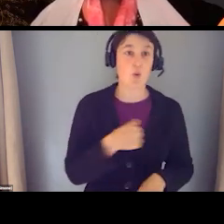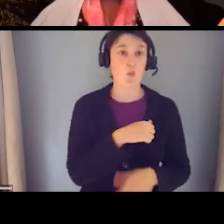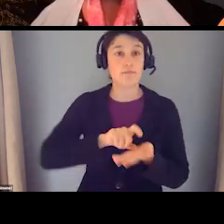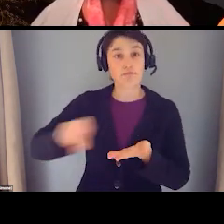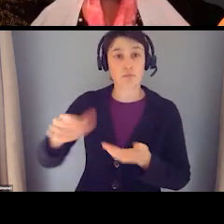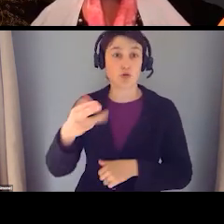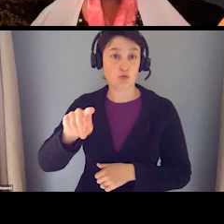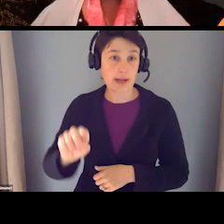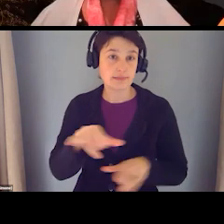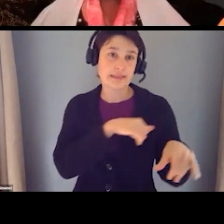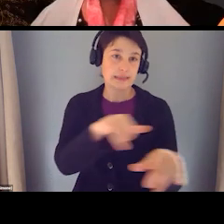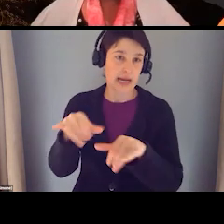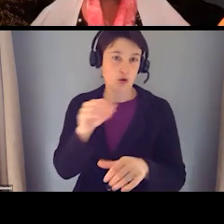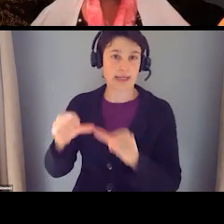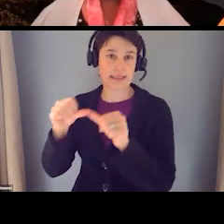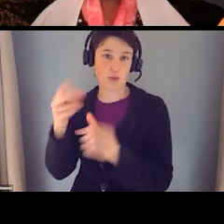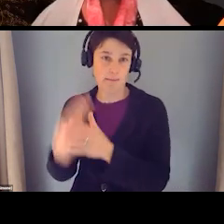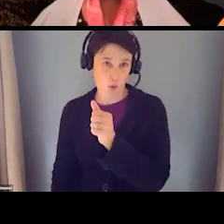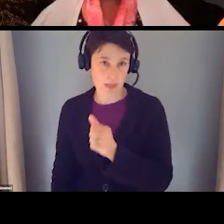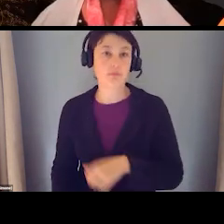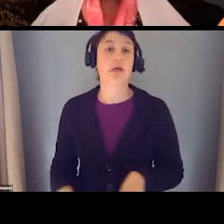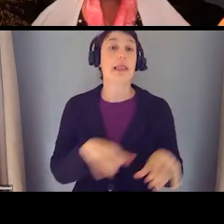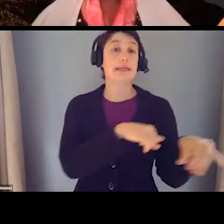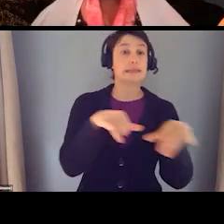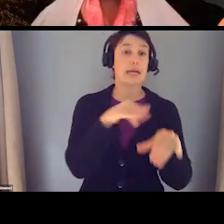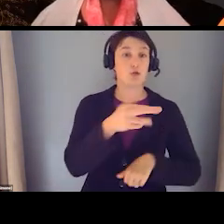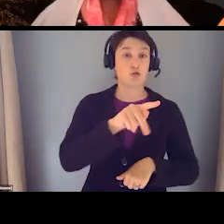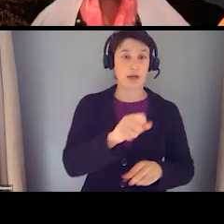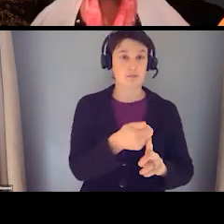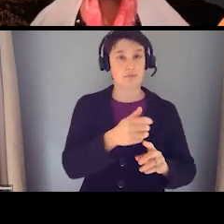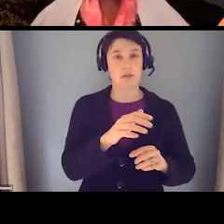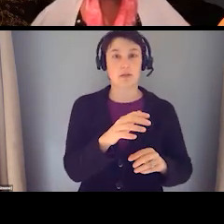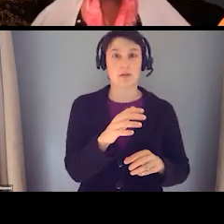The standard grants have all of the time put up front and all of the funding is provided up front.